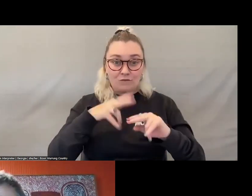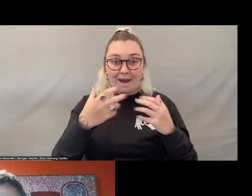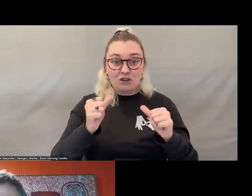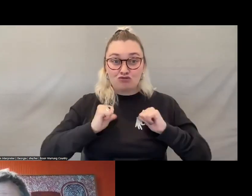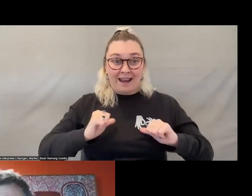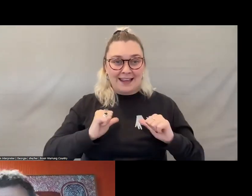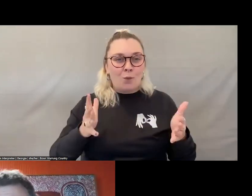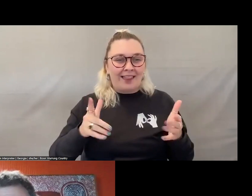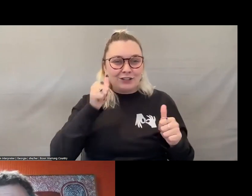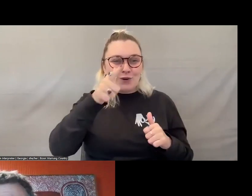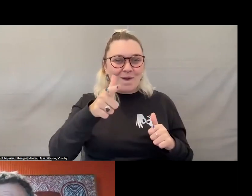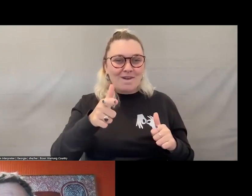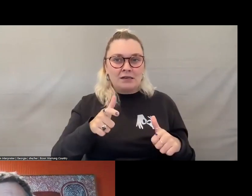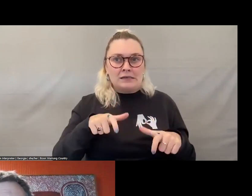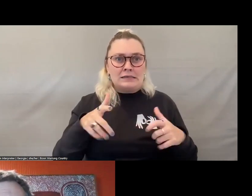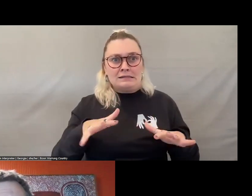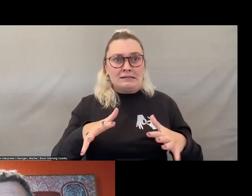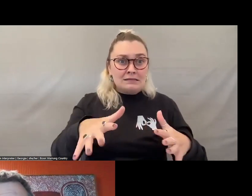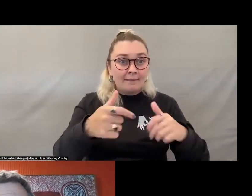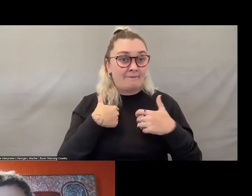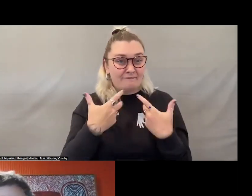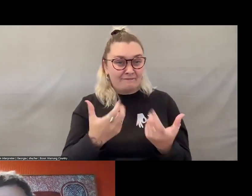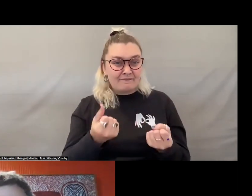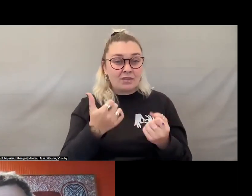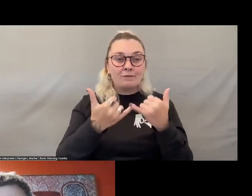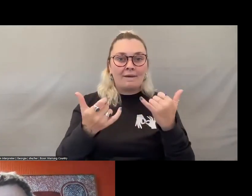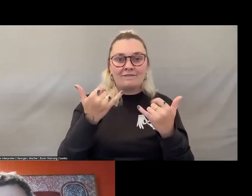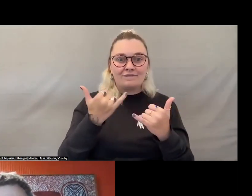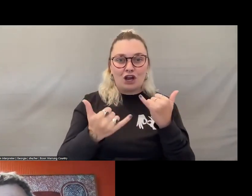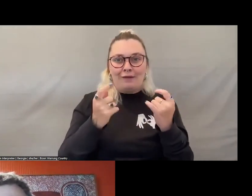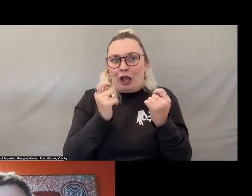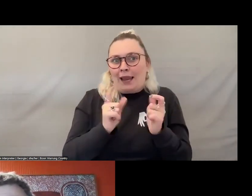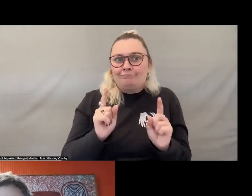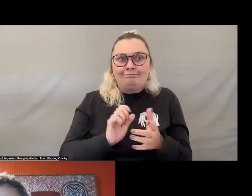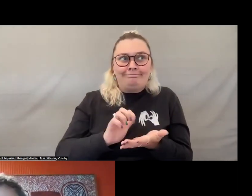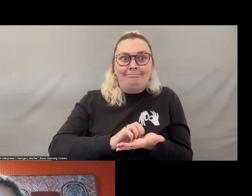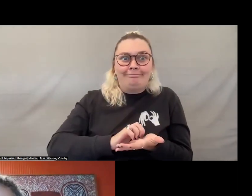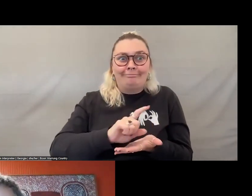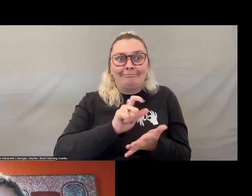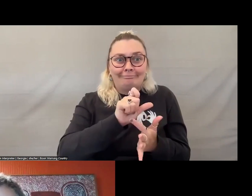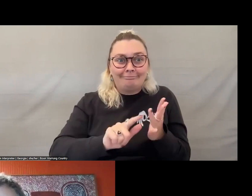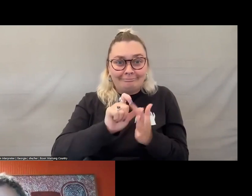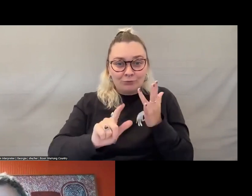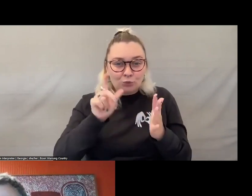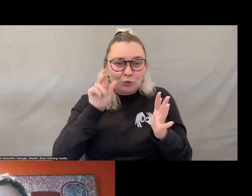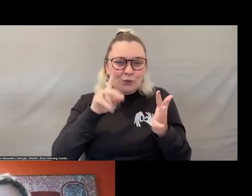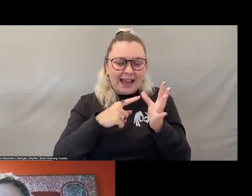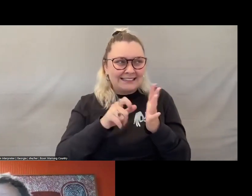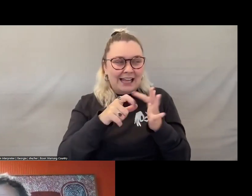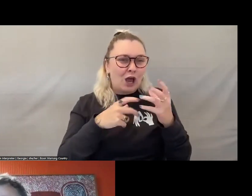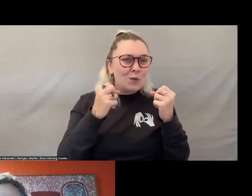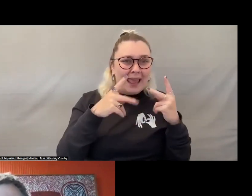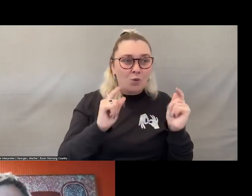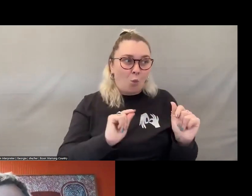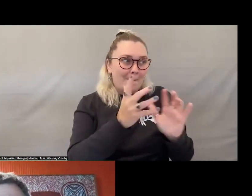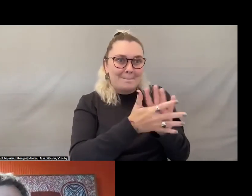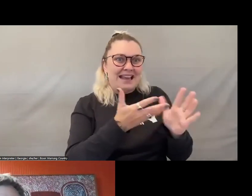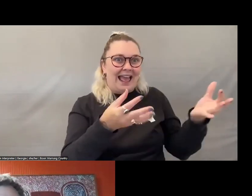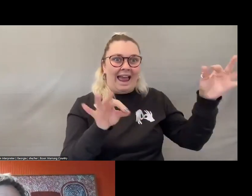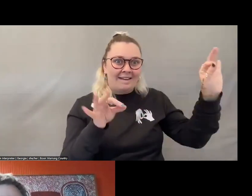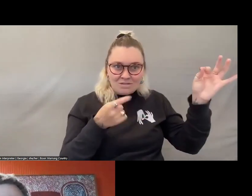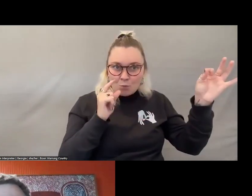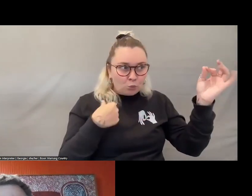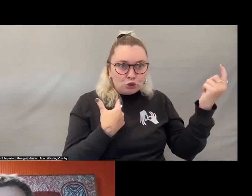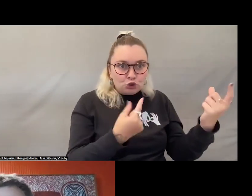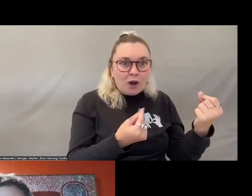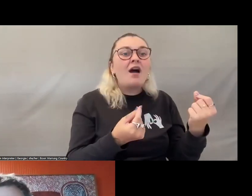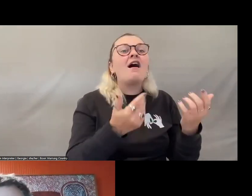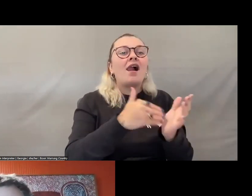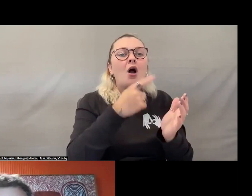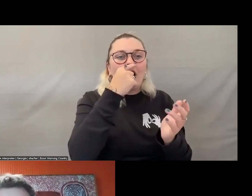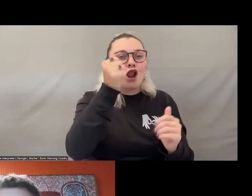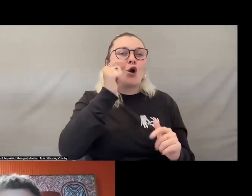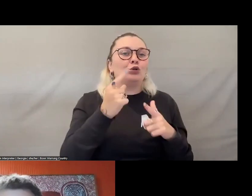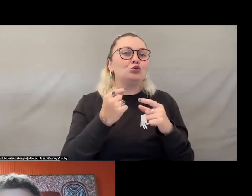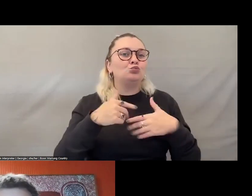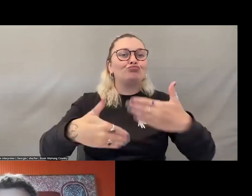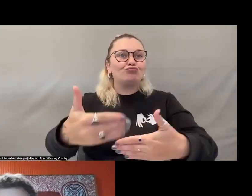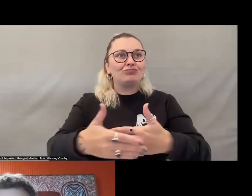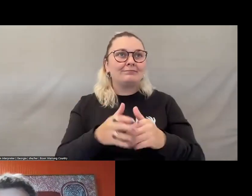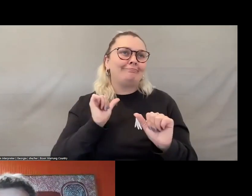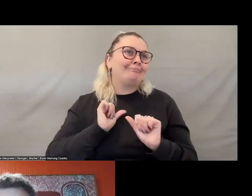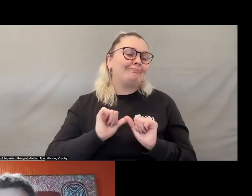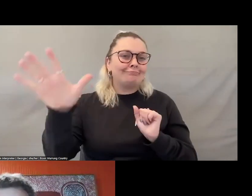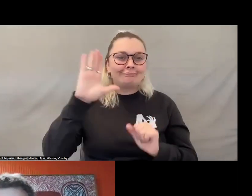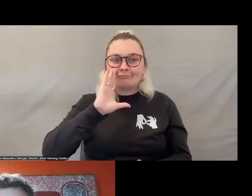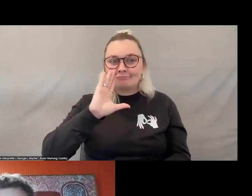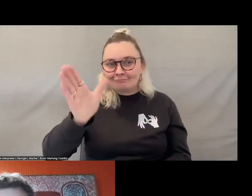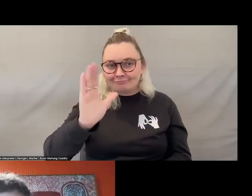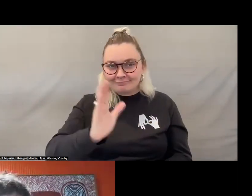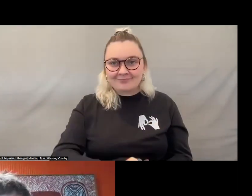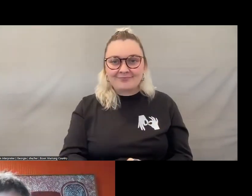on, at tells us what we can do that. Such an excellent presentation so thank you.